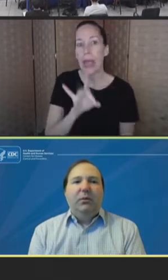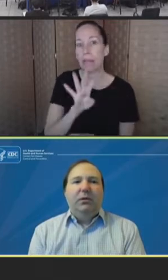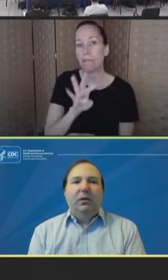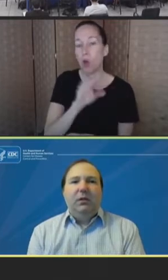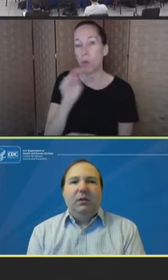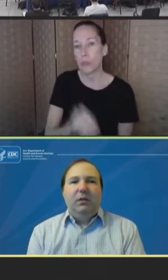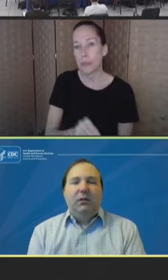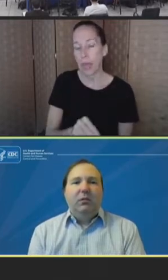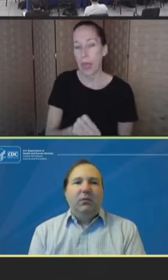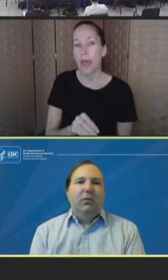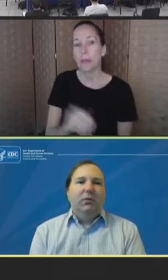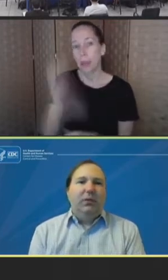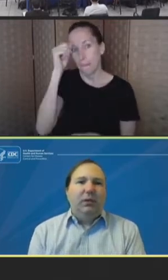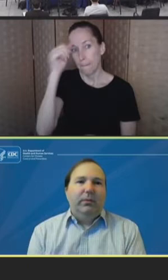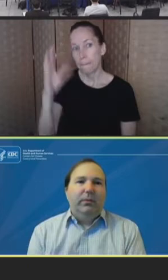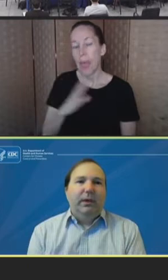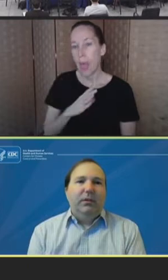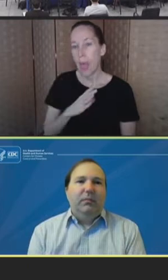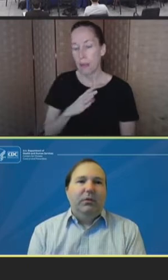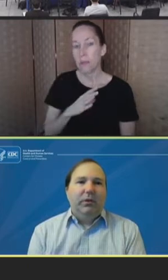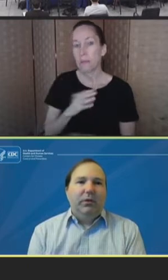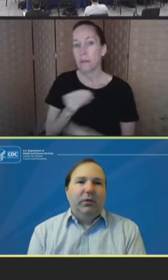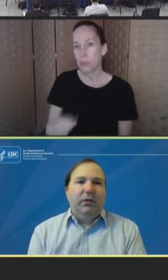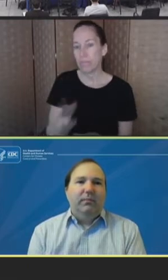which, again, is consistent with what we've seen from the vaccine administration data.